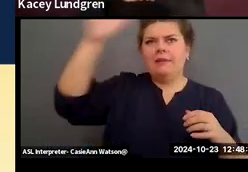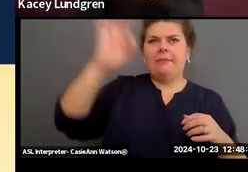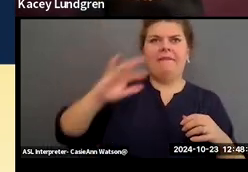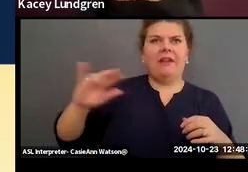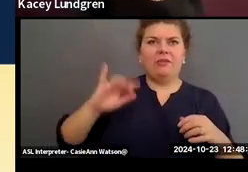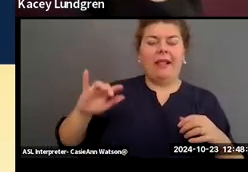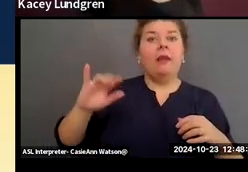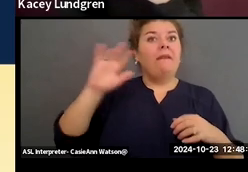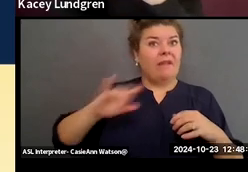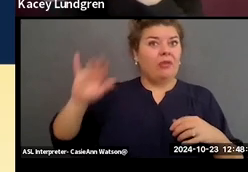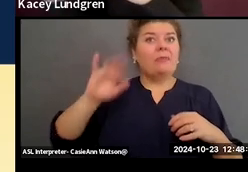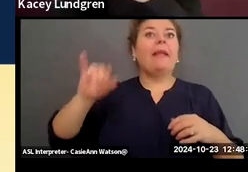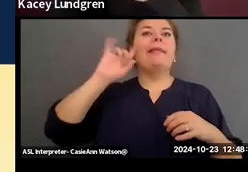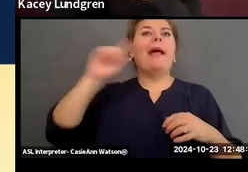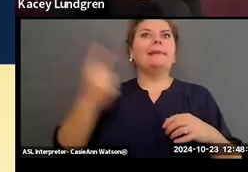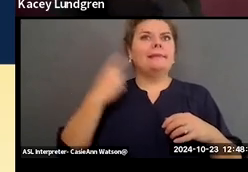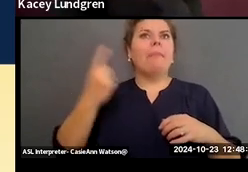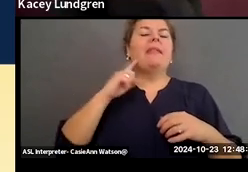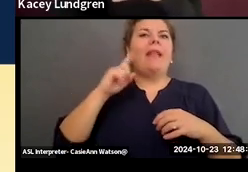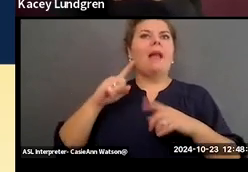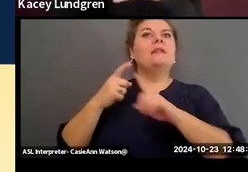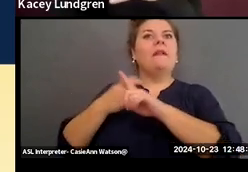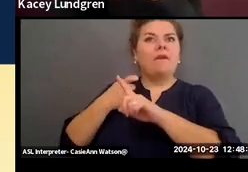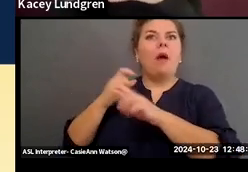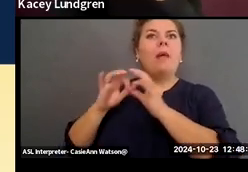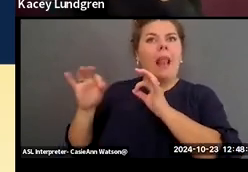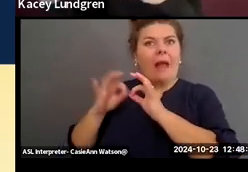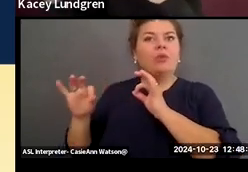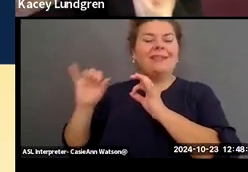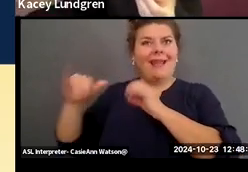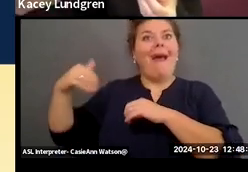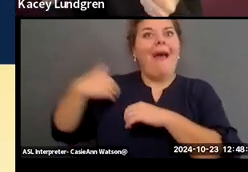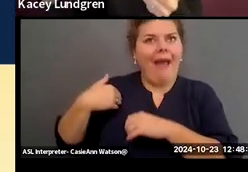Finger spelling is definitely something that has come from languages that have a written component,